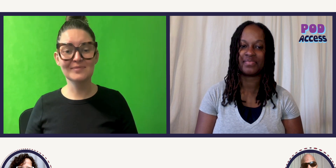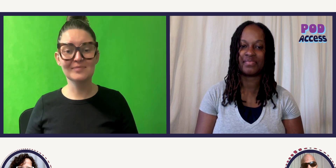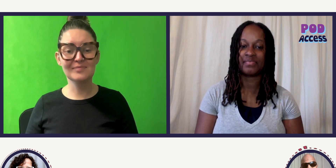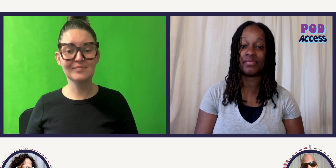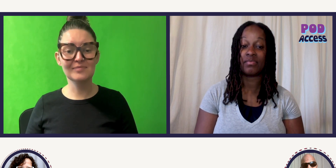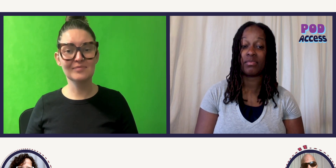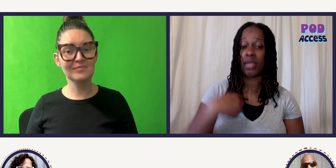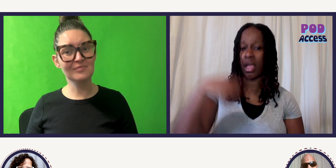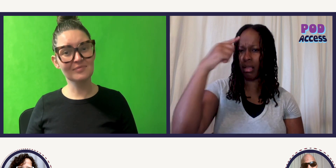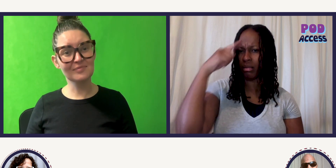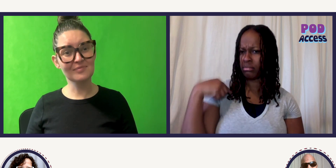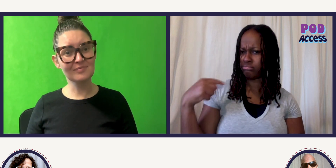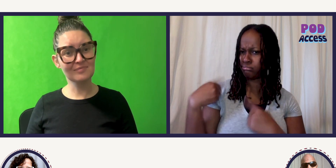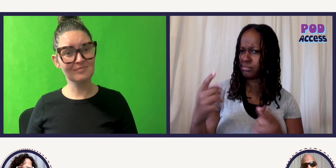I thought we’d been doing that.